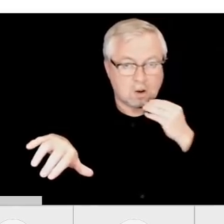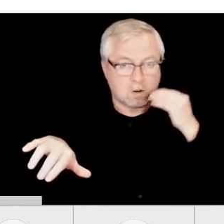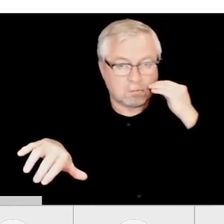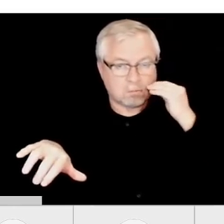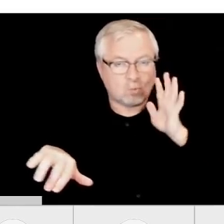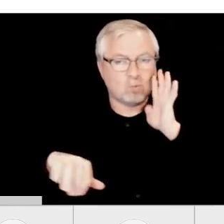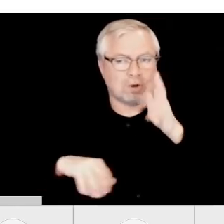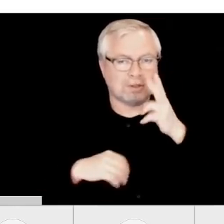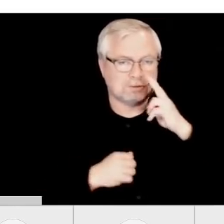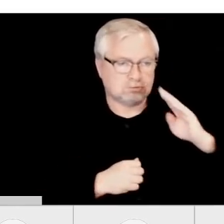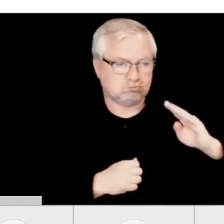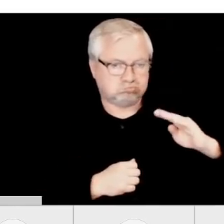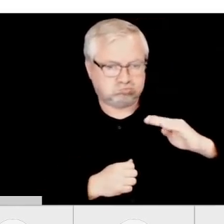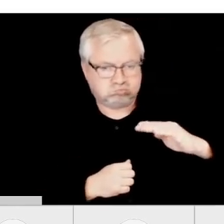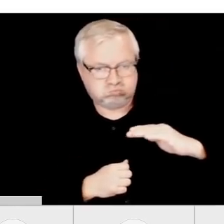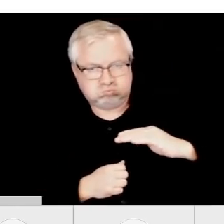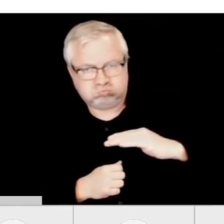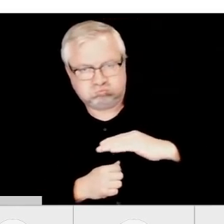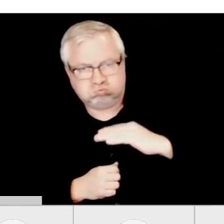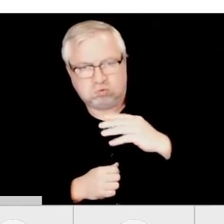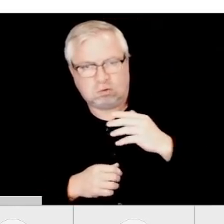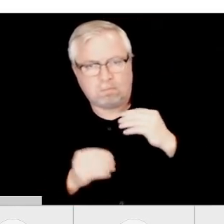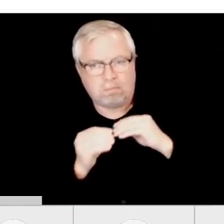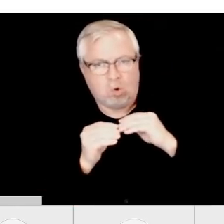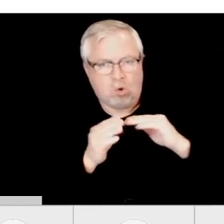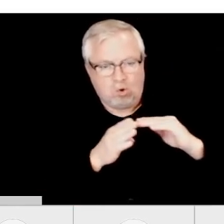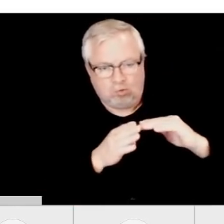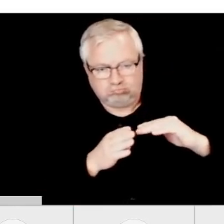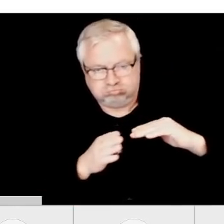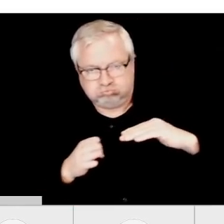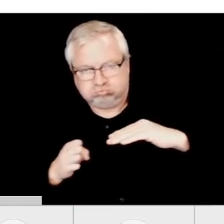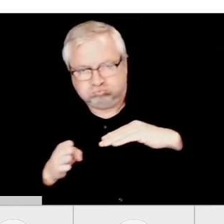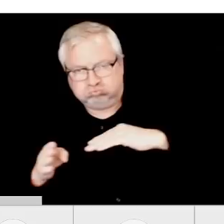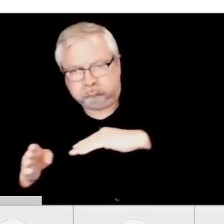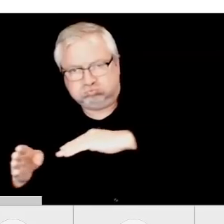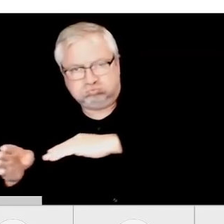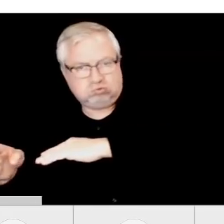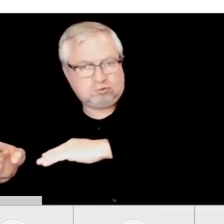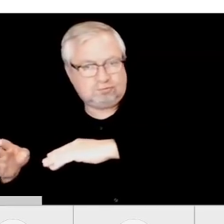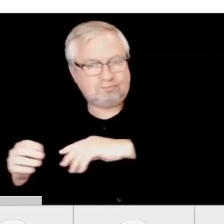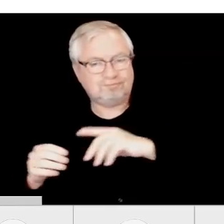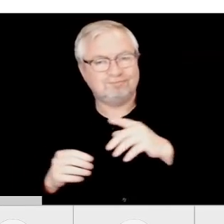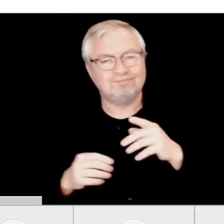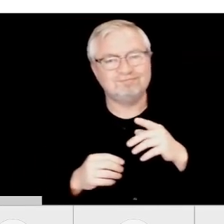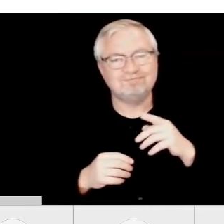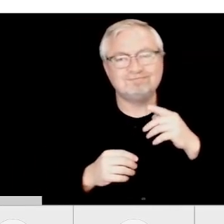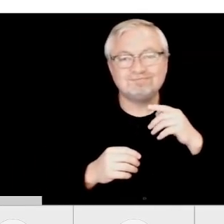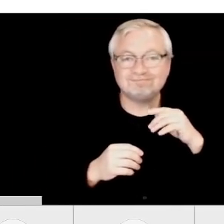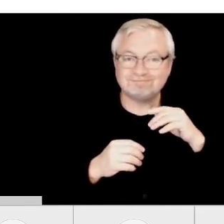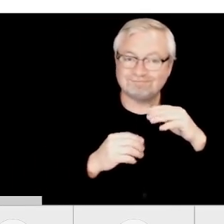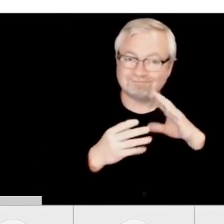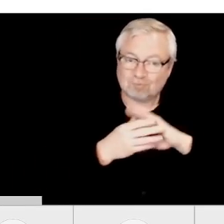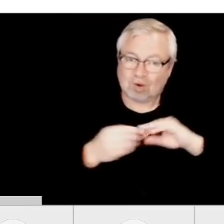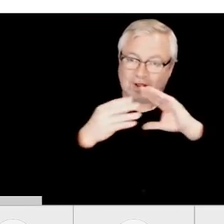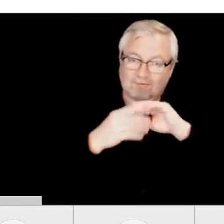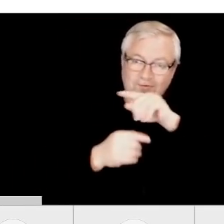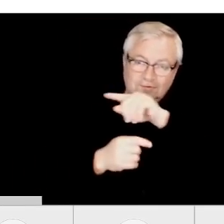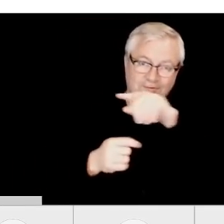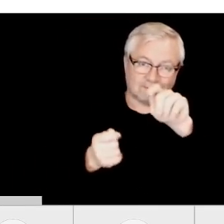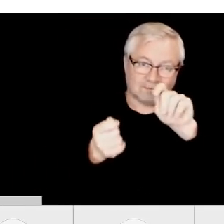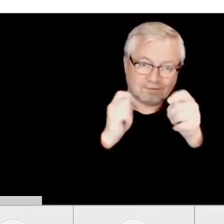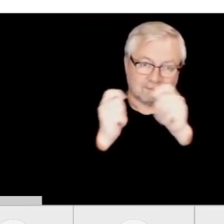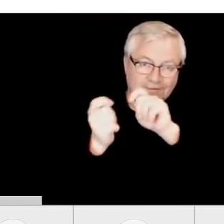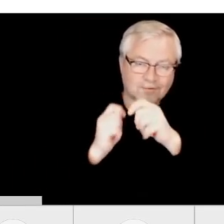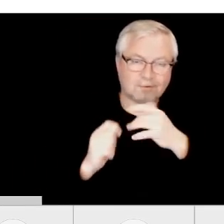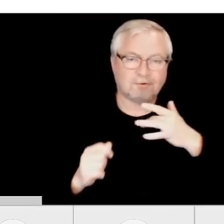And it is about basically changing the situation so that when you do resume